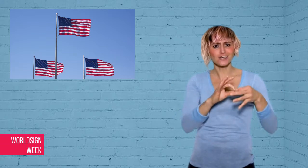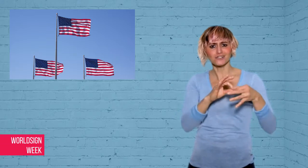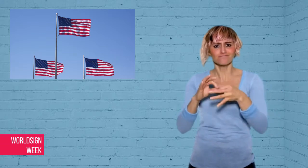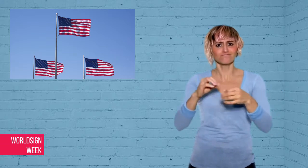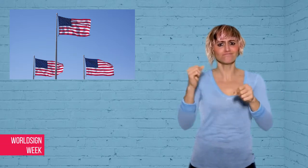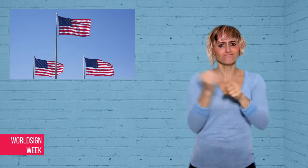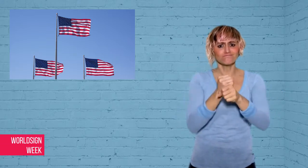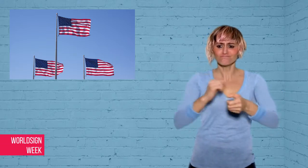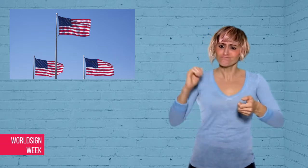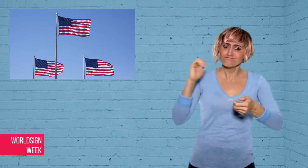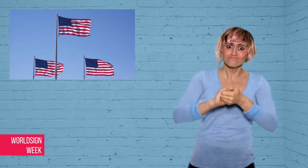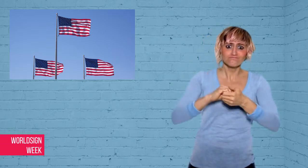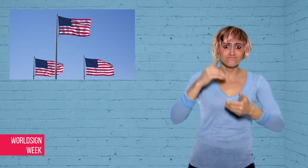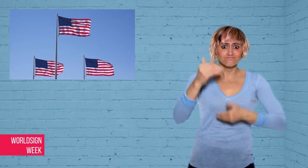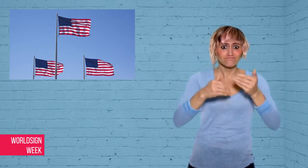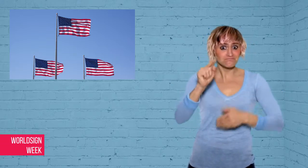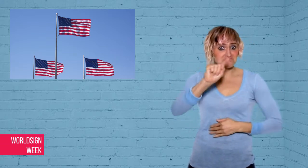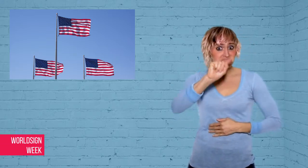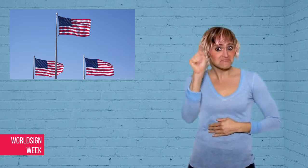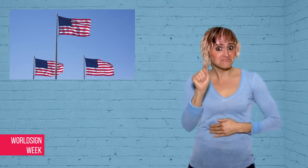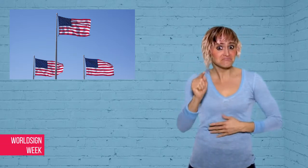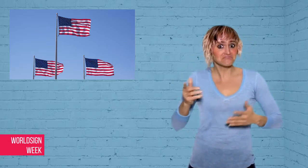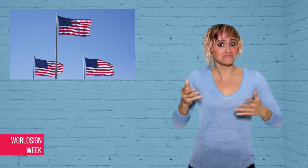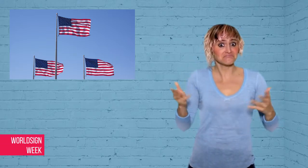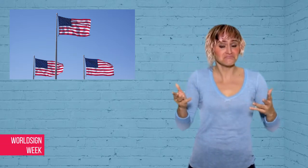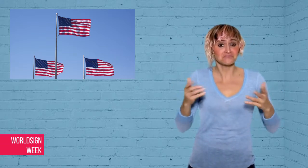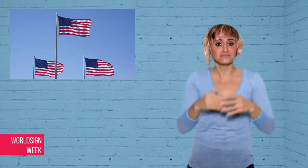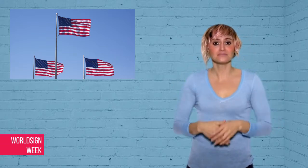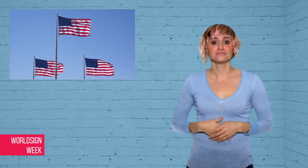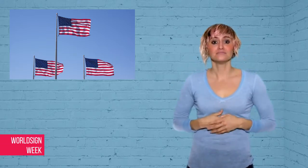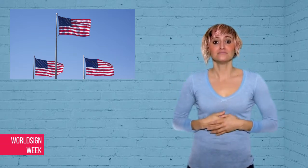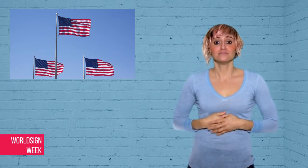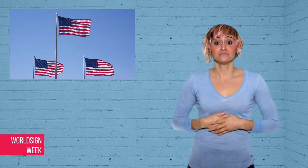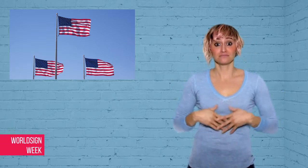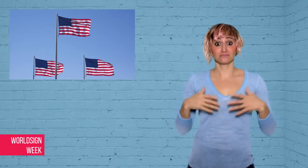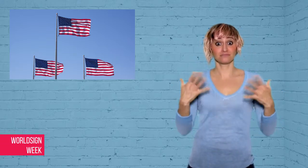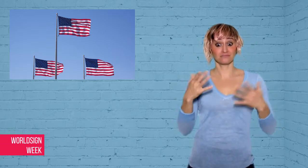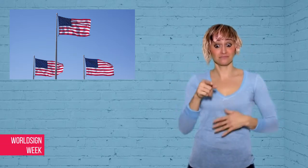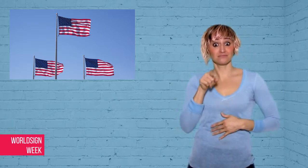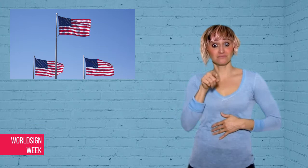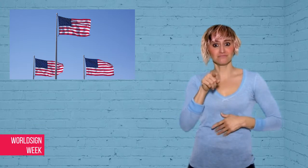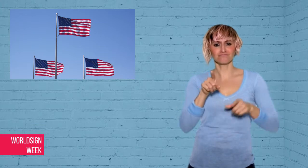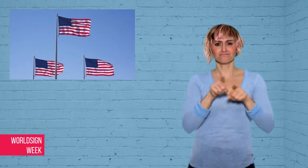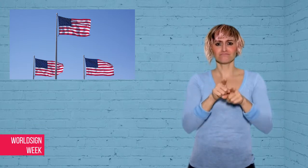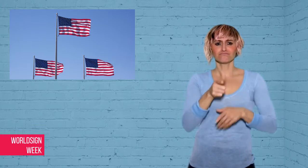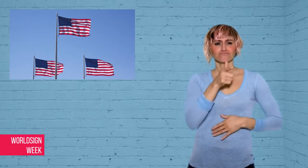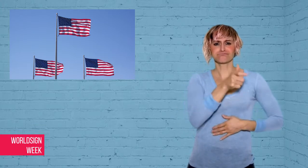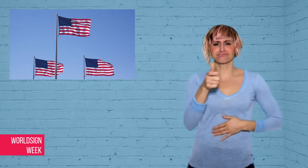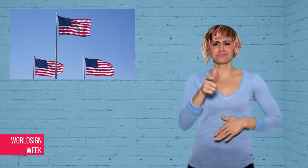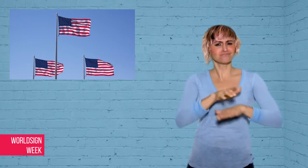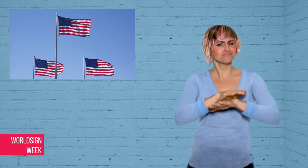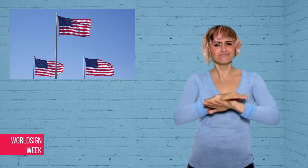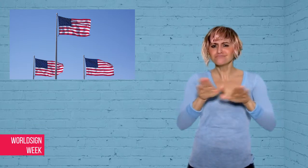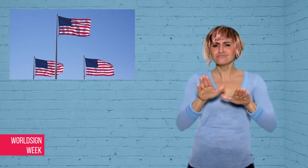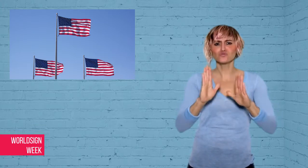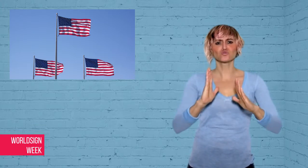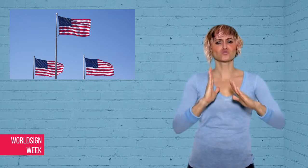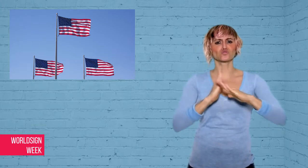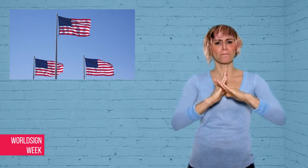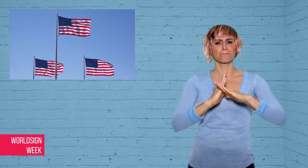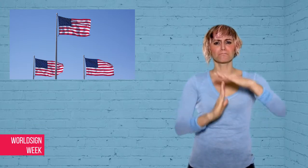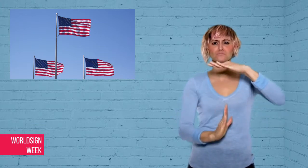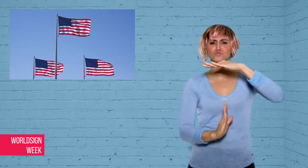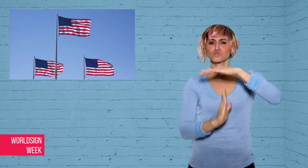Russia find a way to work together?